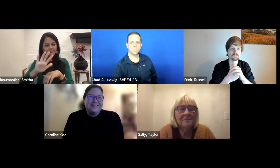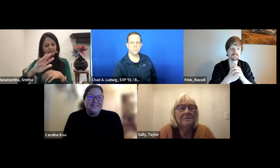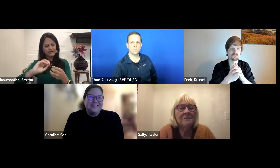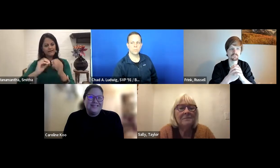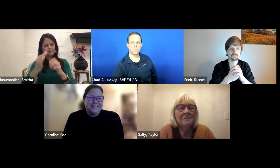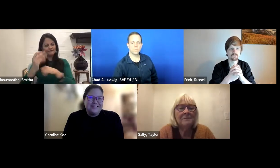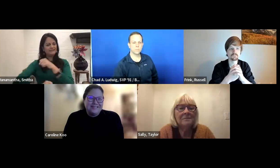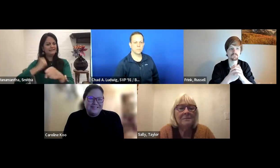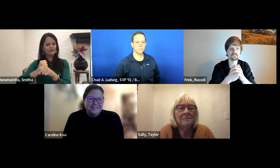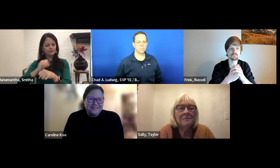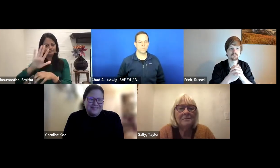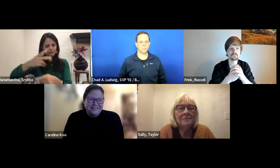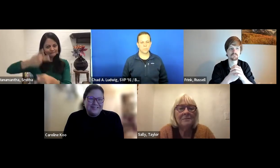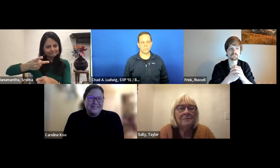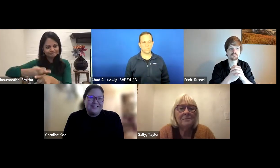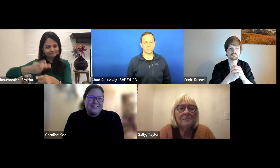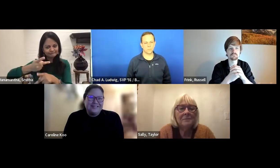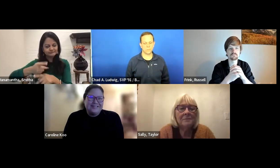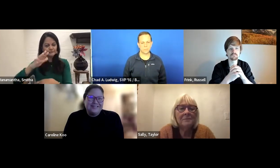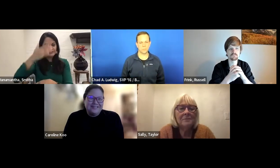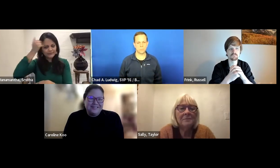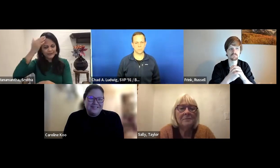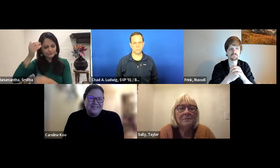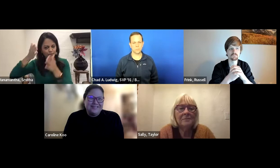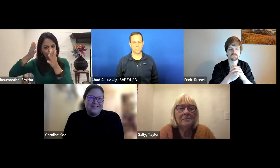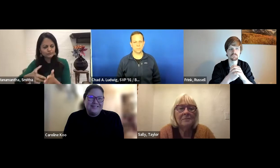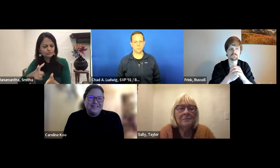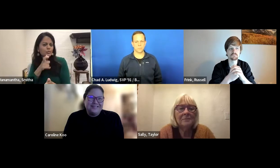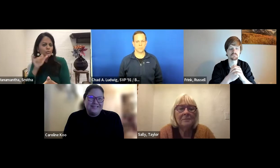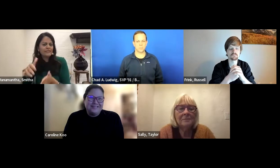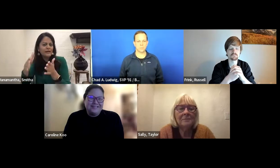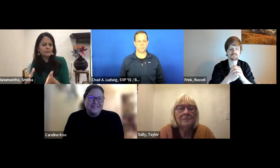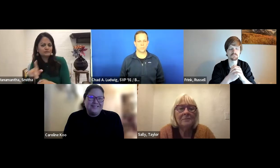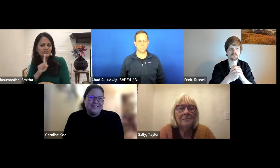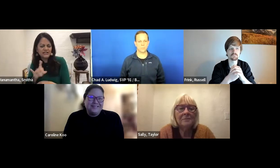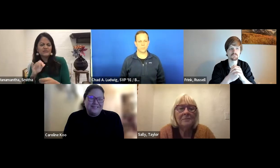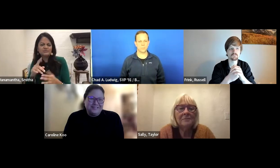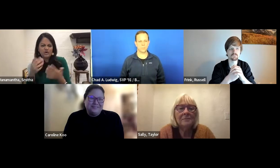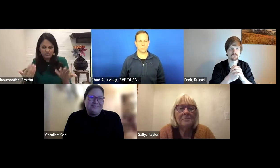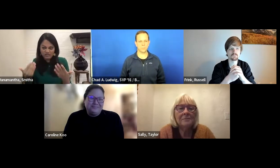what connection you had to the university, and how many years you've been a caregiver...